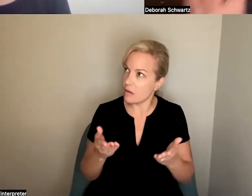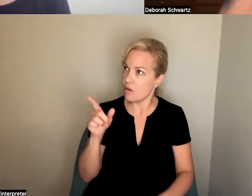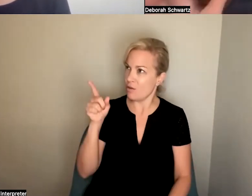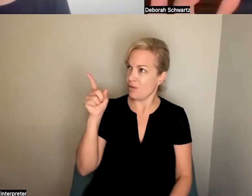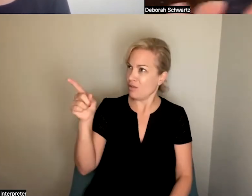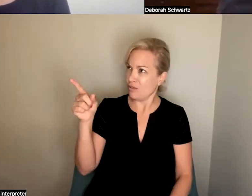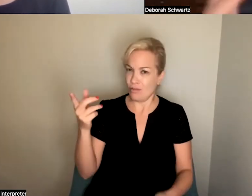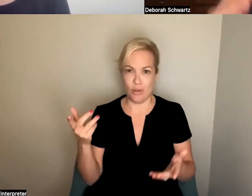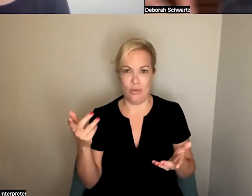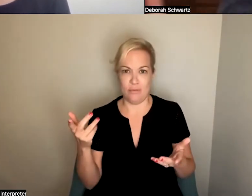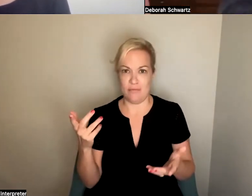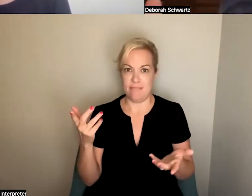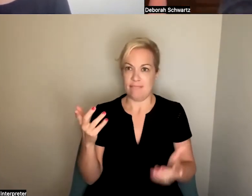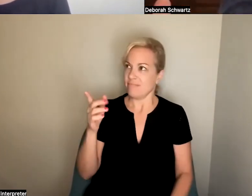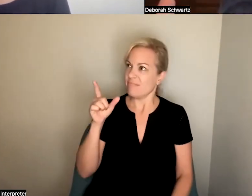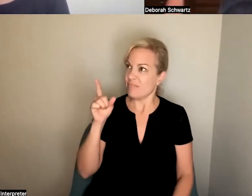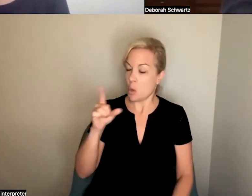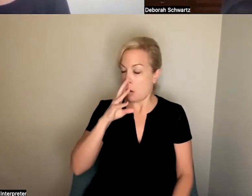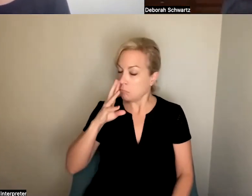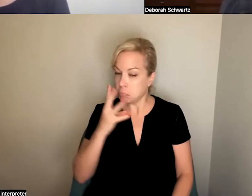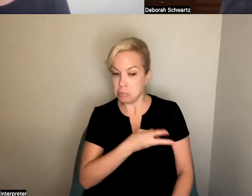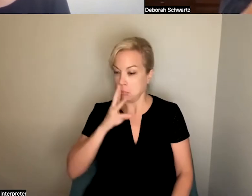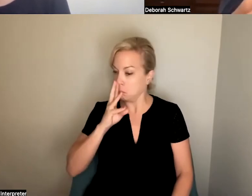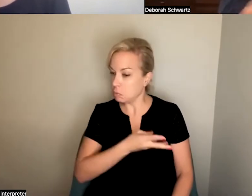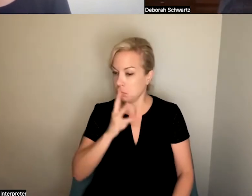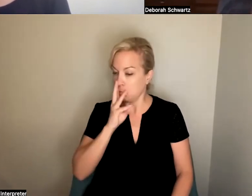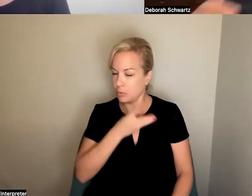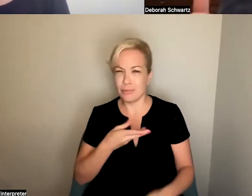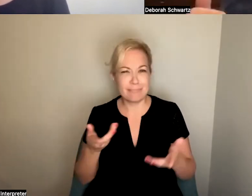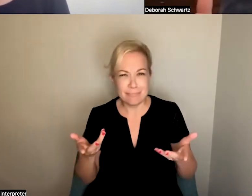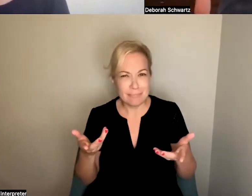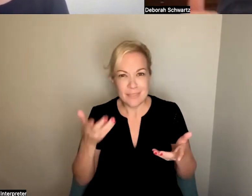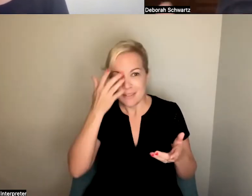you're clearly, deliberately, not paying attention to them, but there's a lot of good reasons to pay